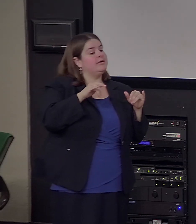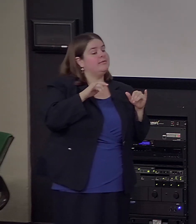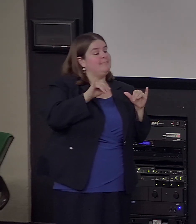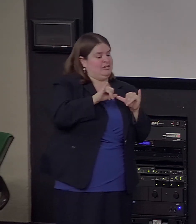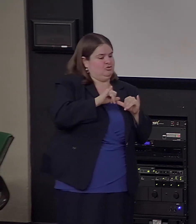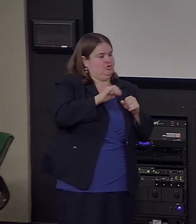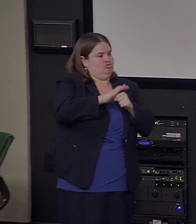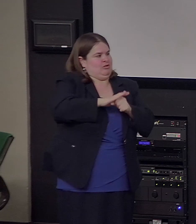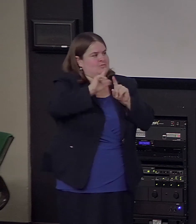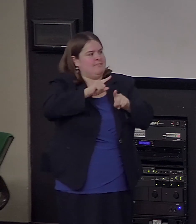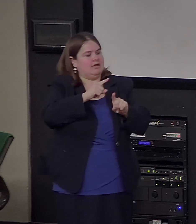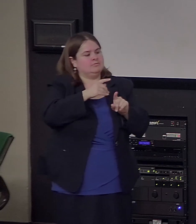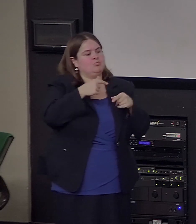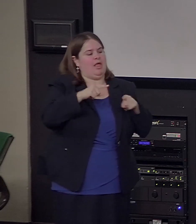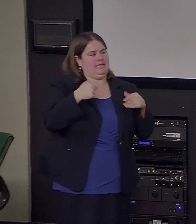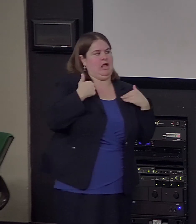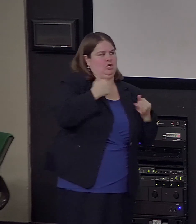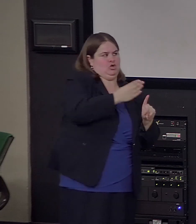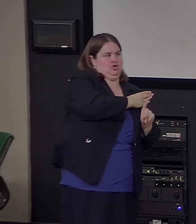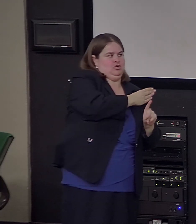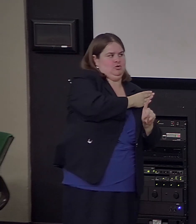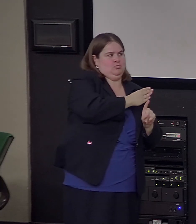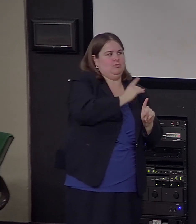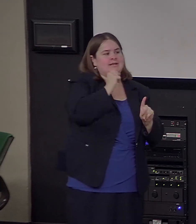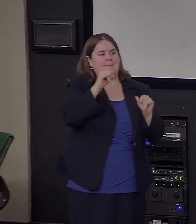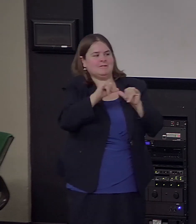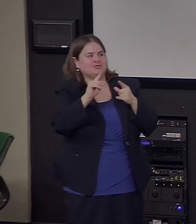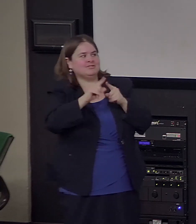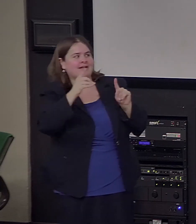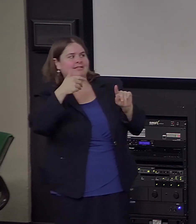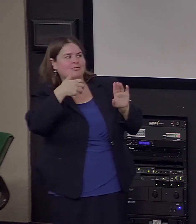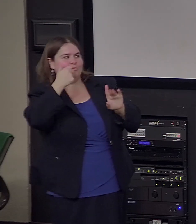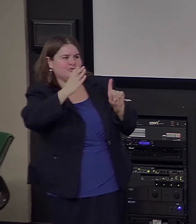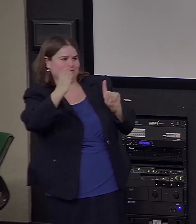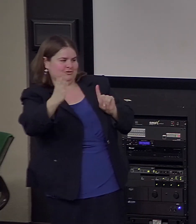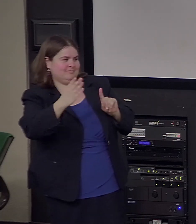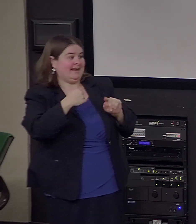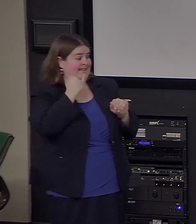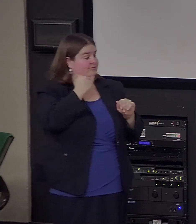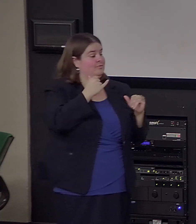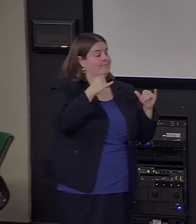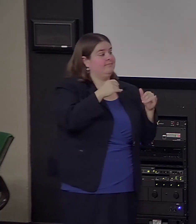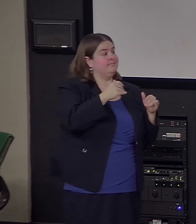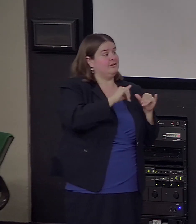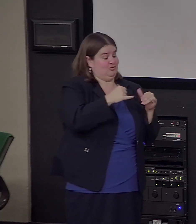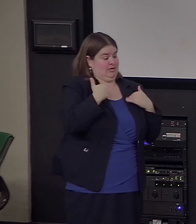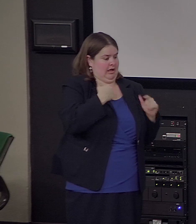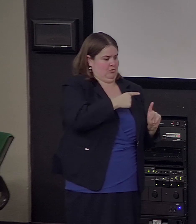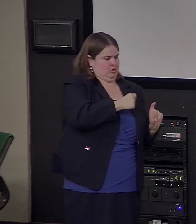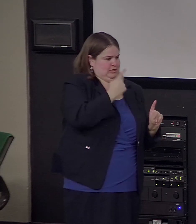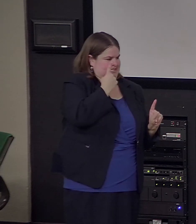in time because in doing that we could have looked at the developmental trajectory and the factors